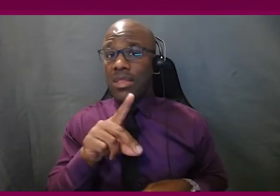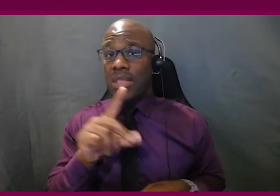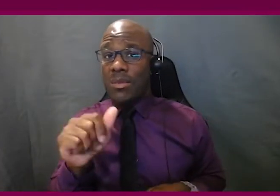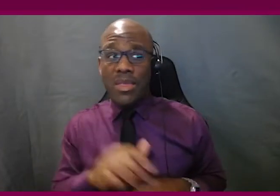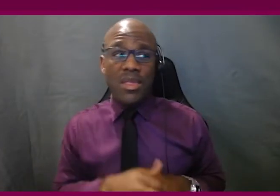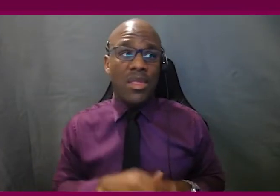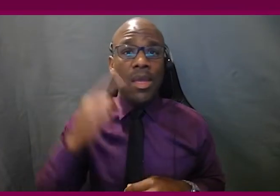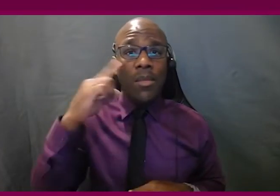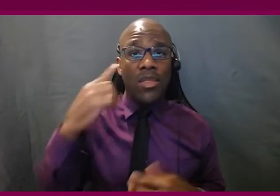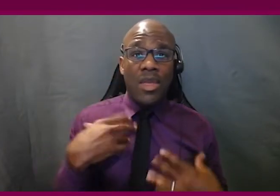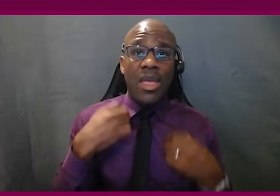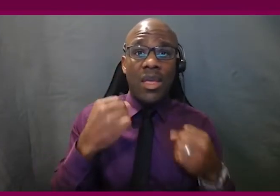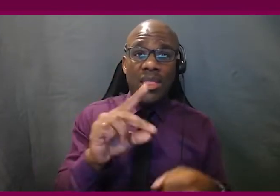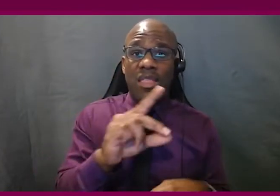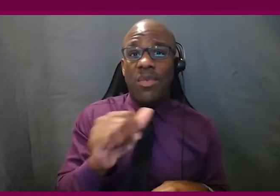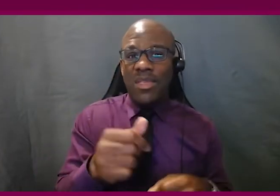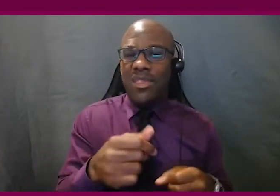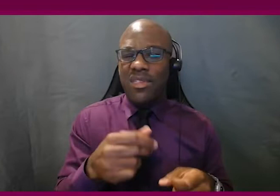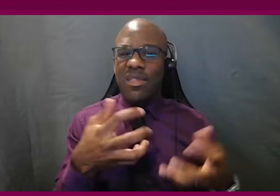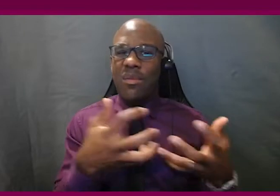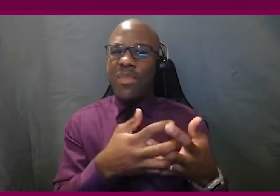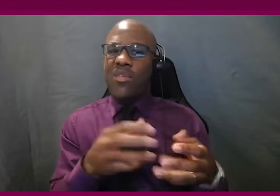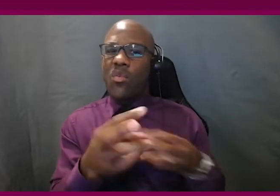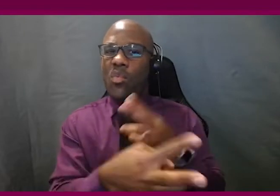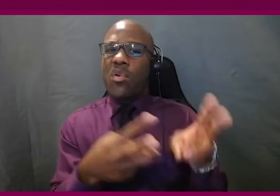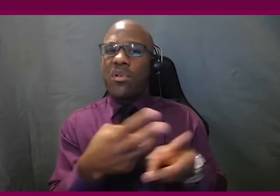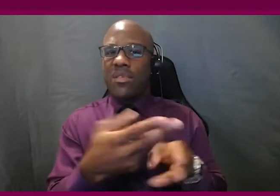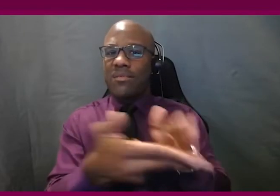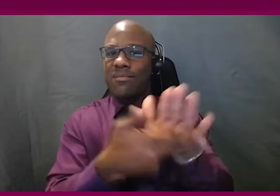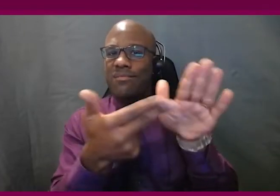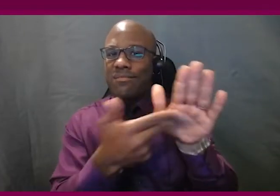health conditions as a disability as they define it.